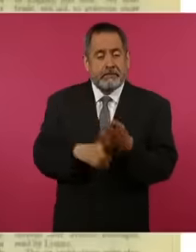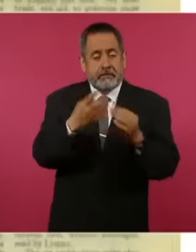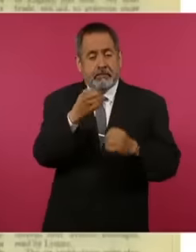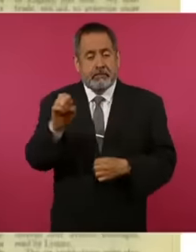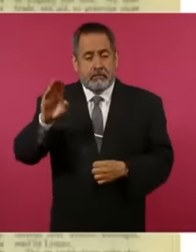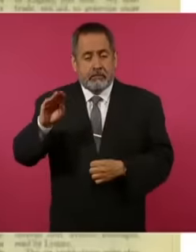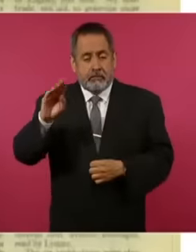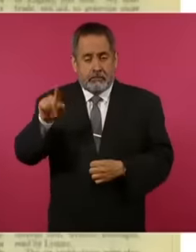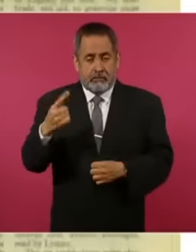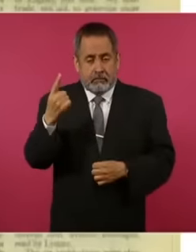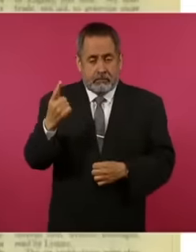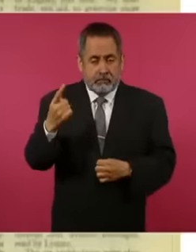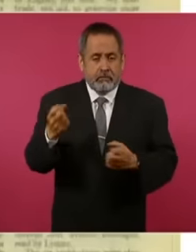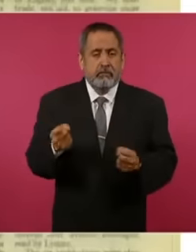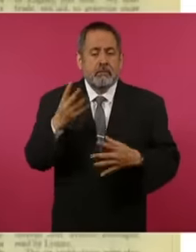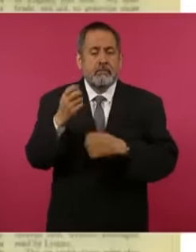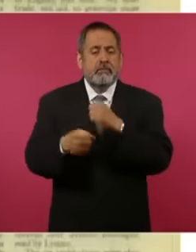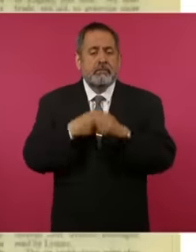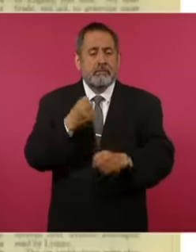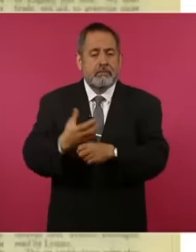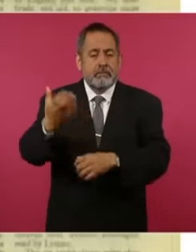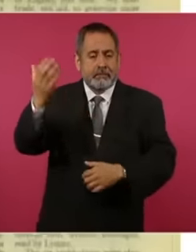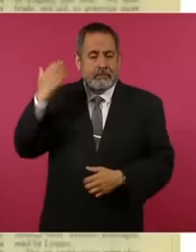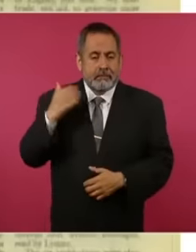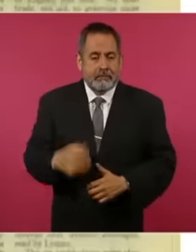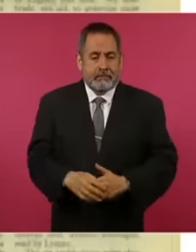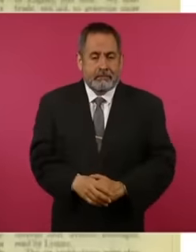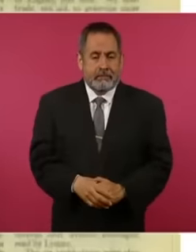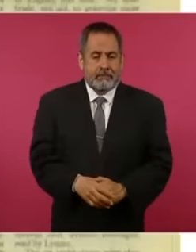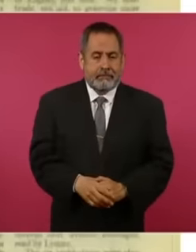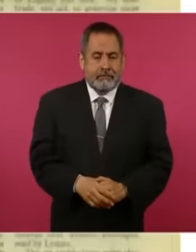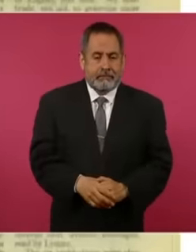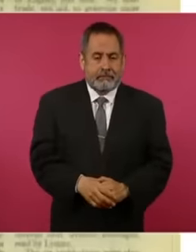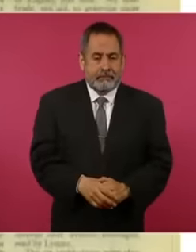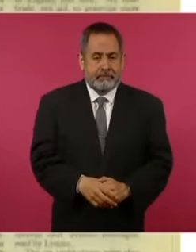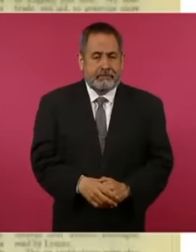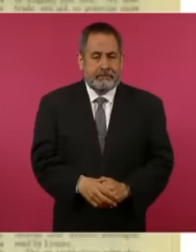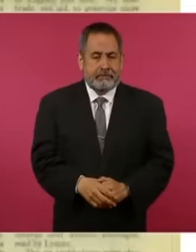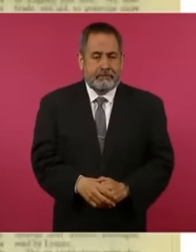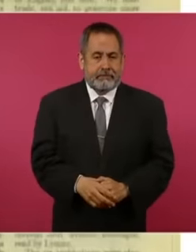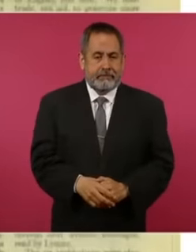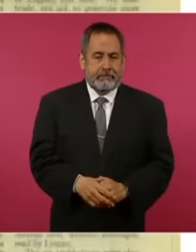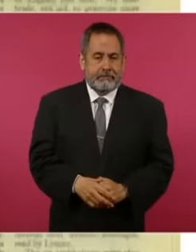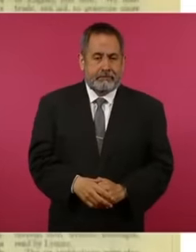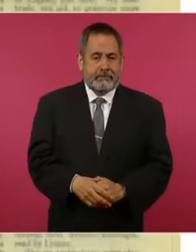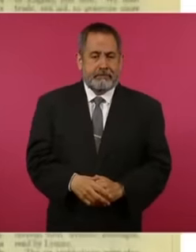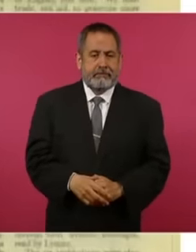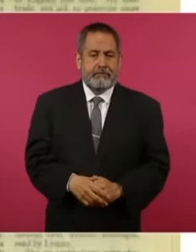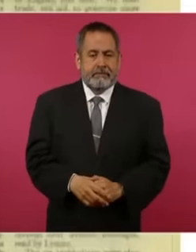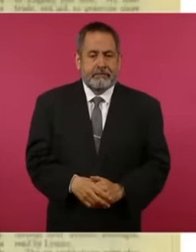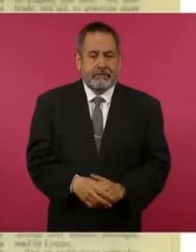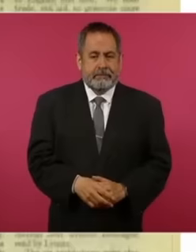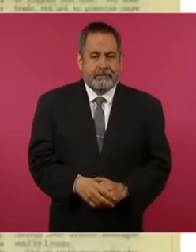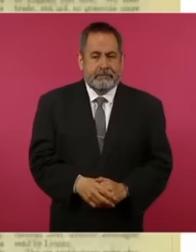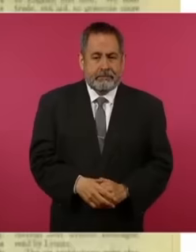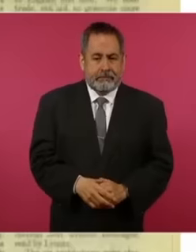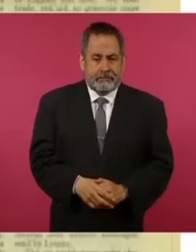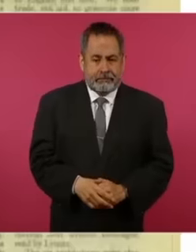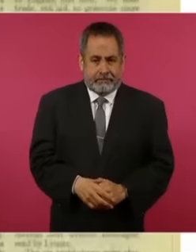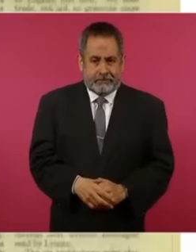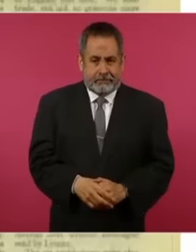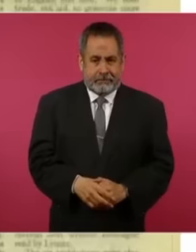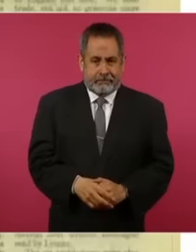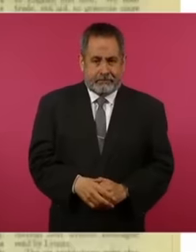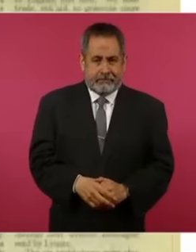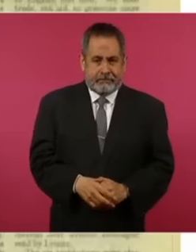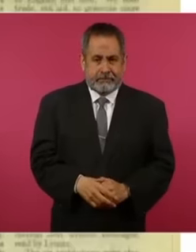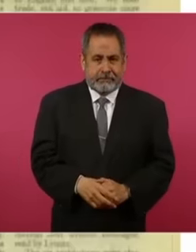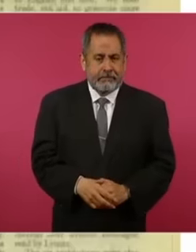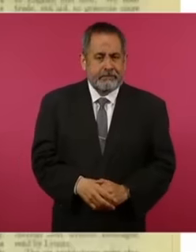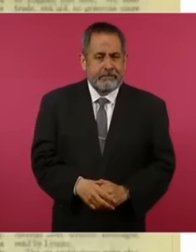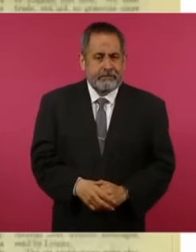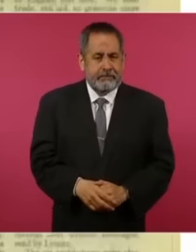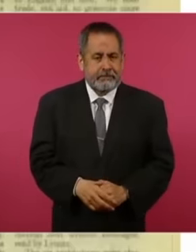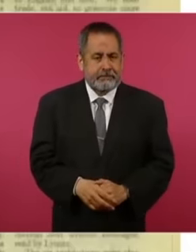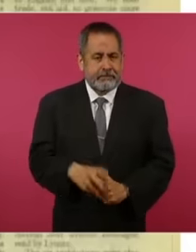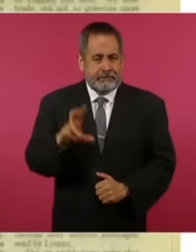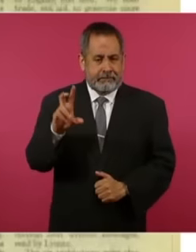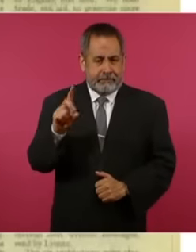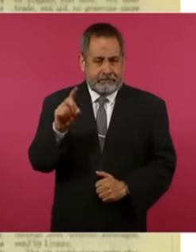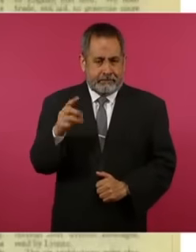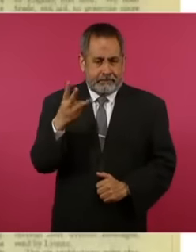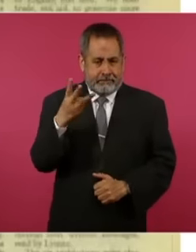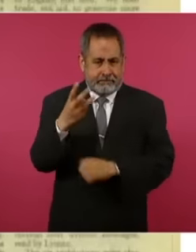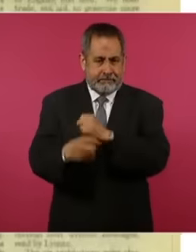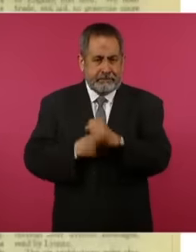is she 33 33 years 33 years Here